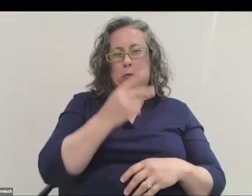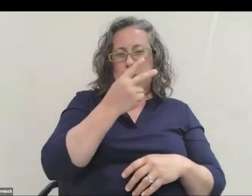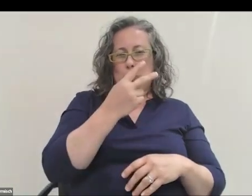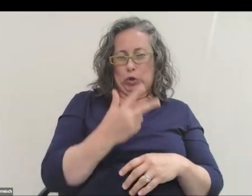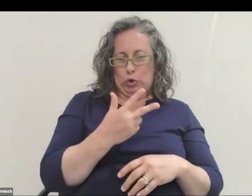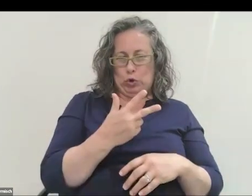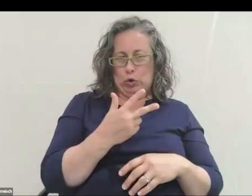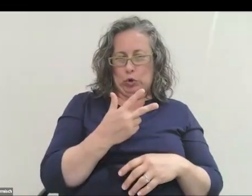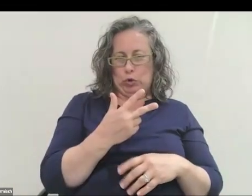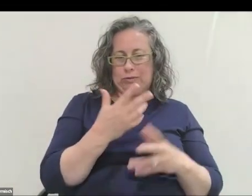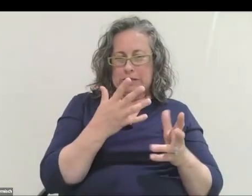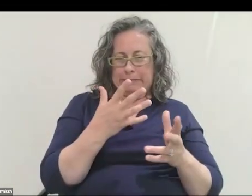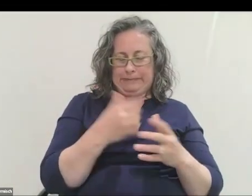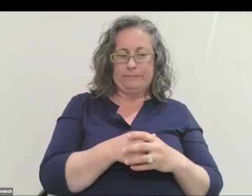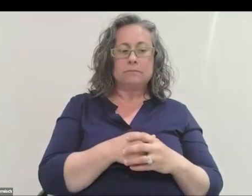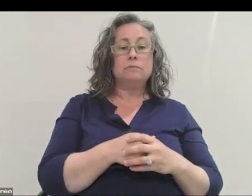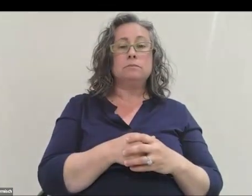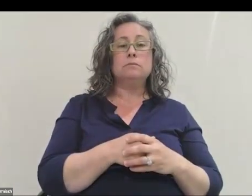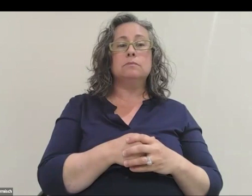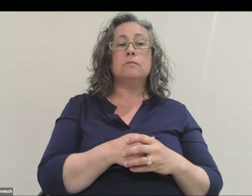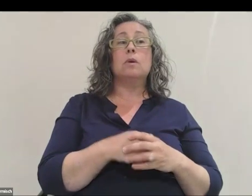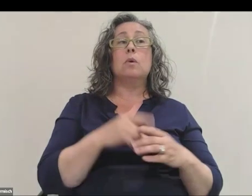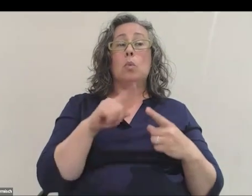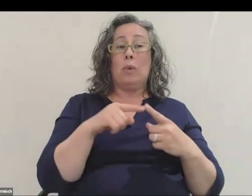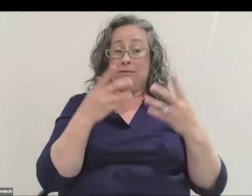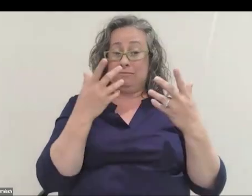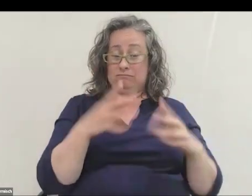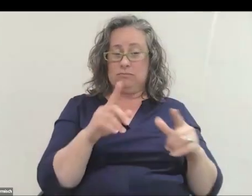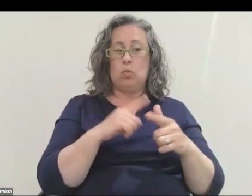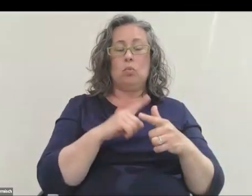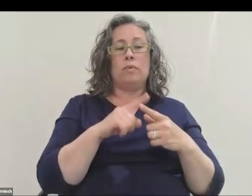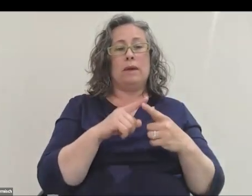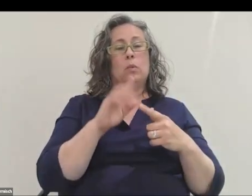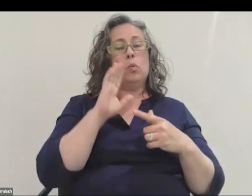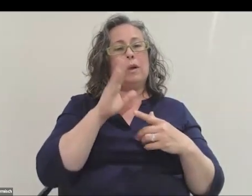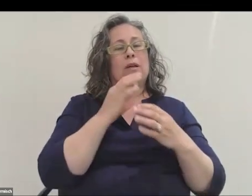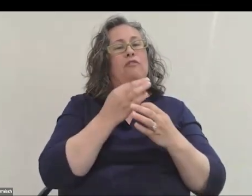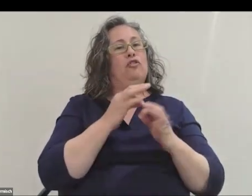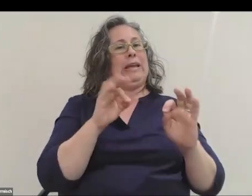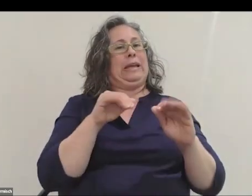We're about two-thirds of the way there. It will be freely accessible